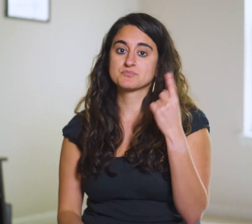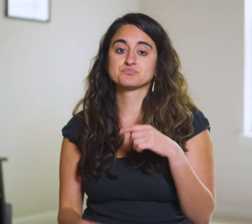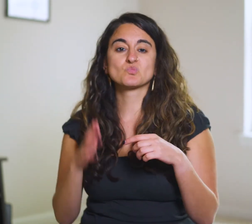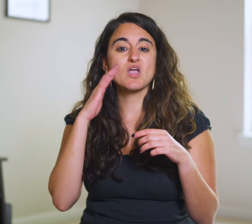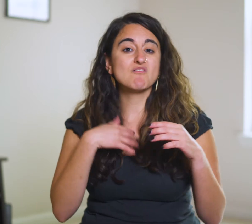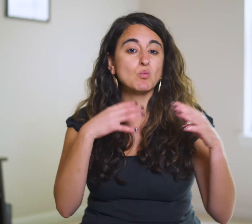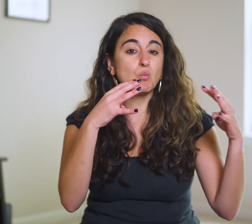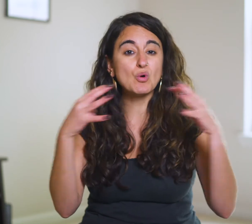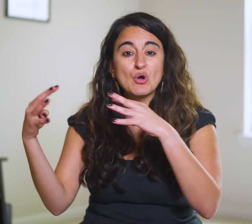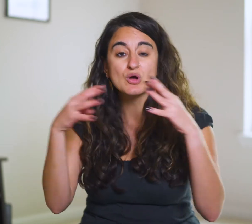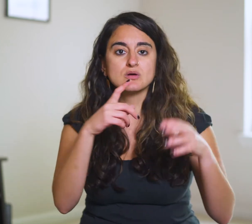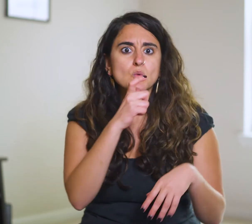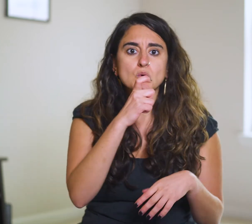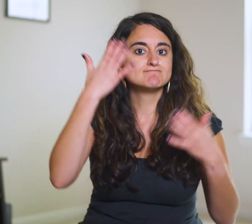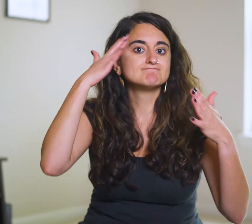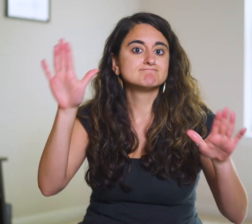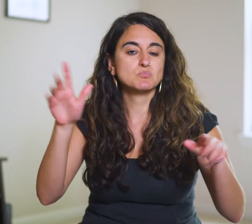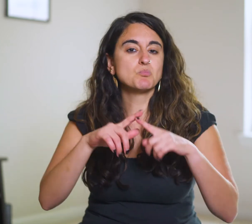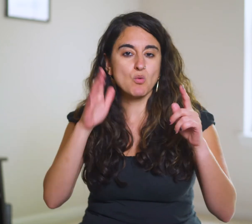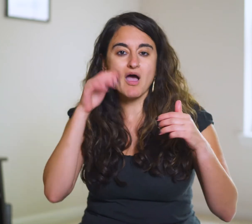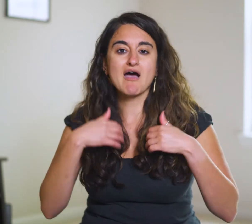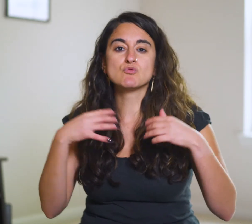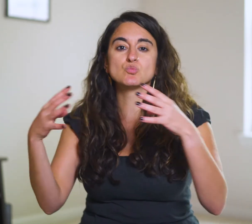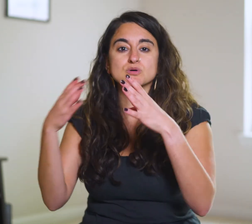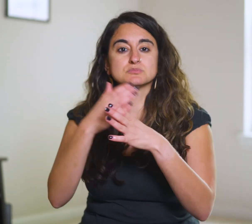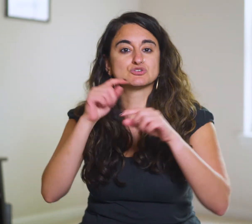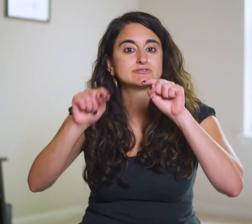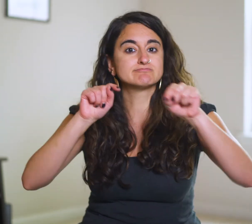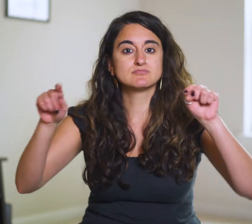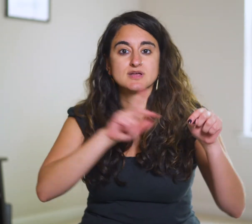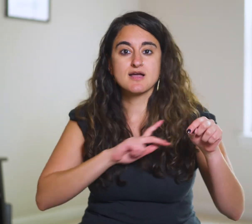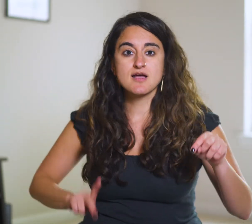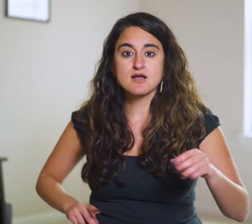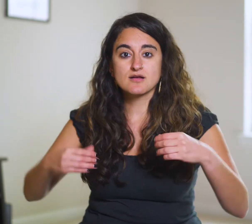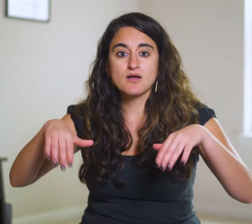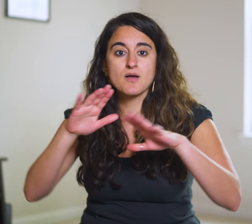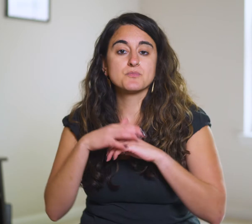There’ll be wars between unnamed kingdoms,